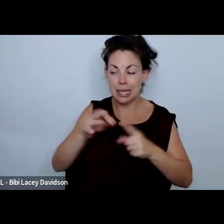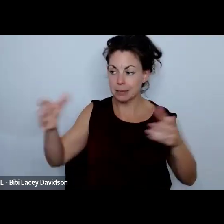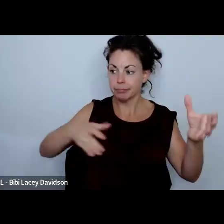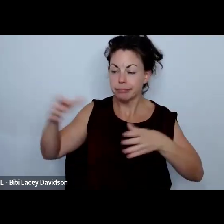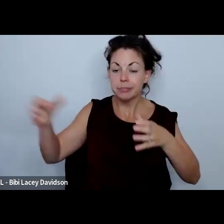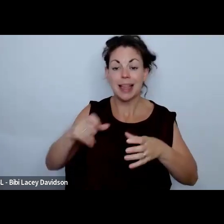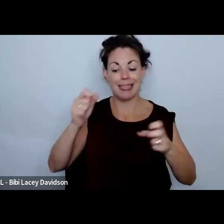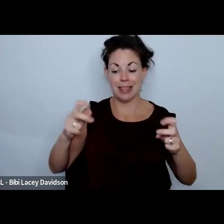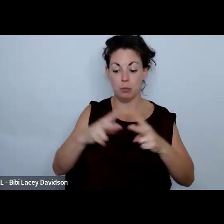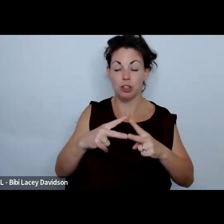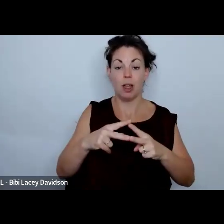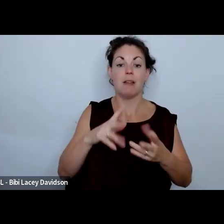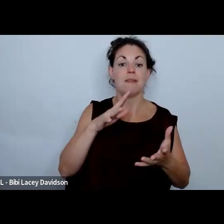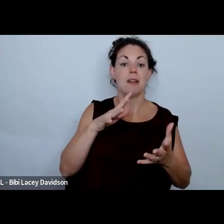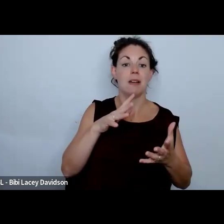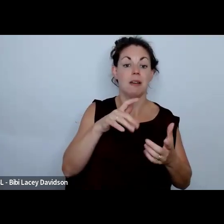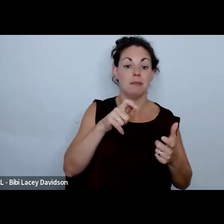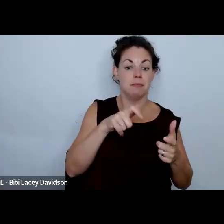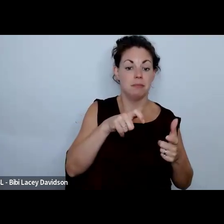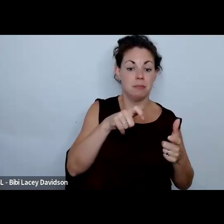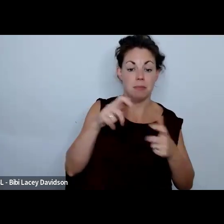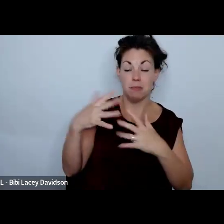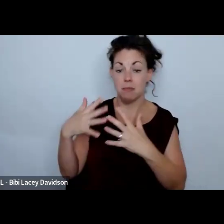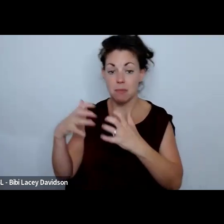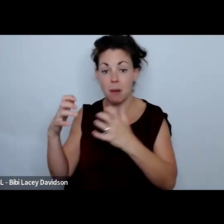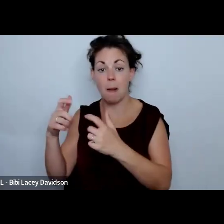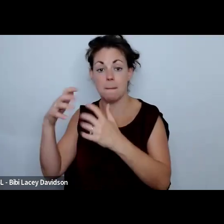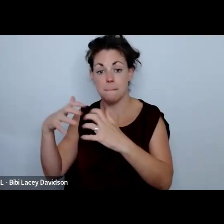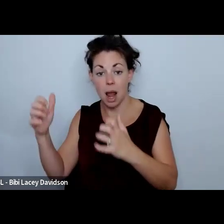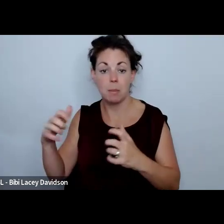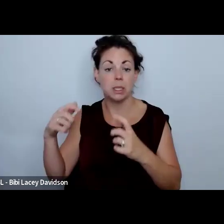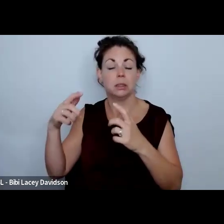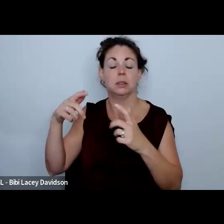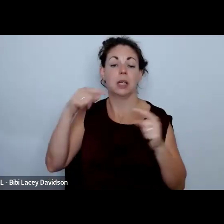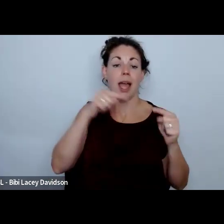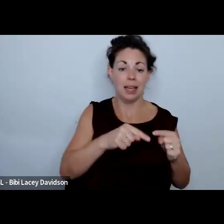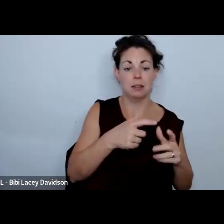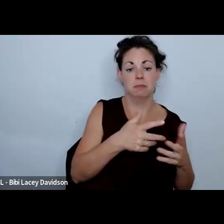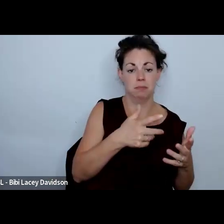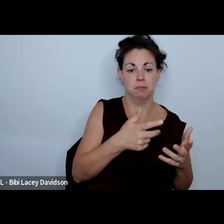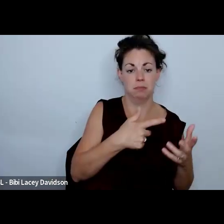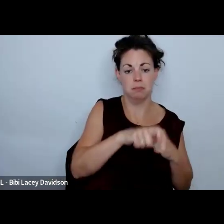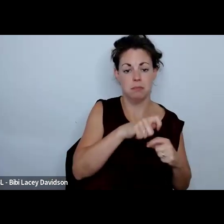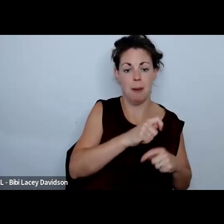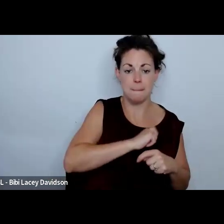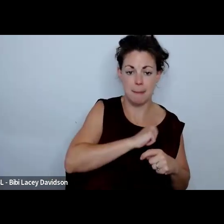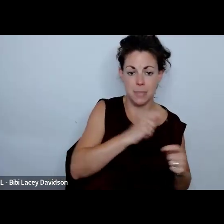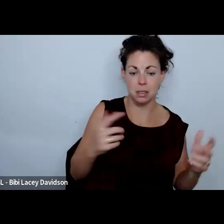and policymakers from the national, regional, local, and devolved levels of government to improve public